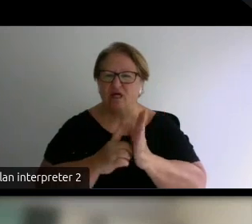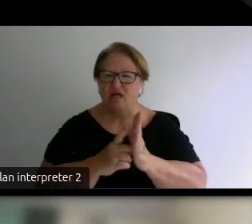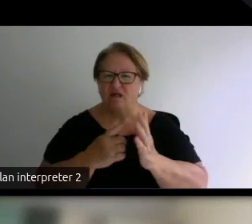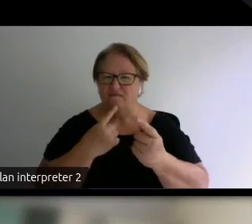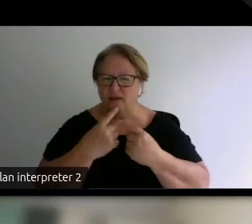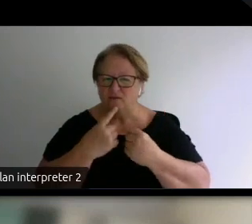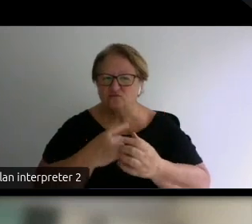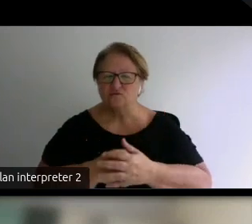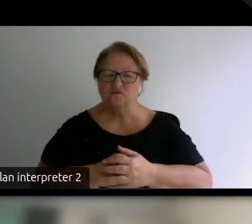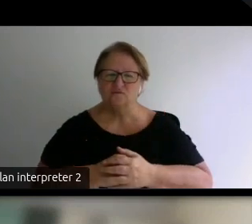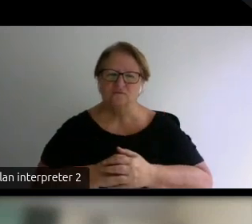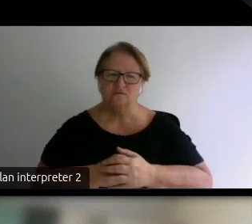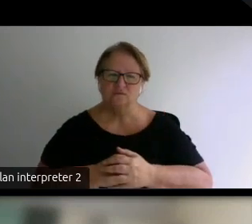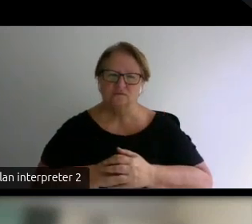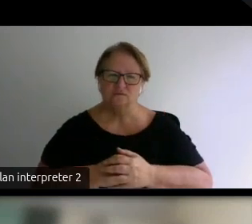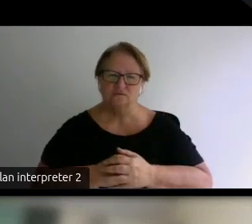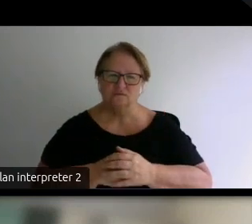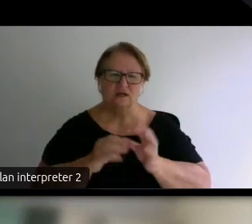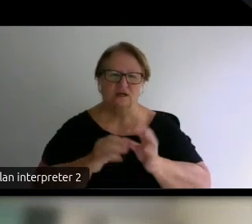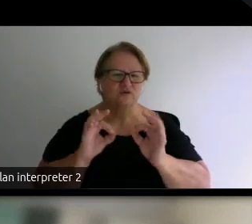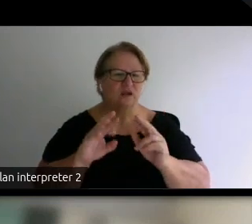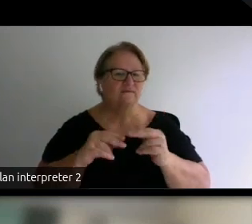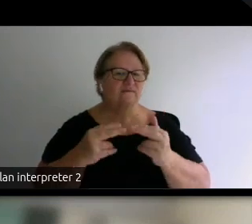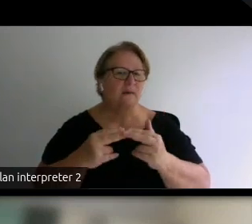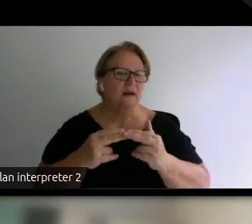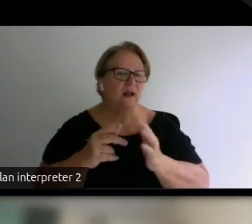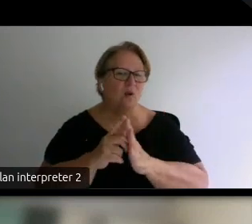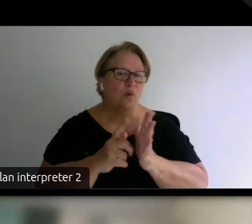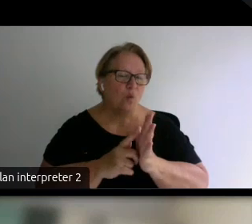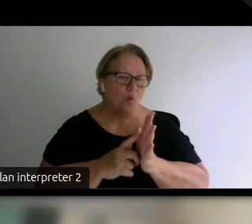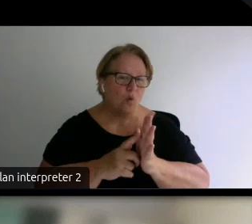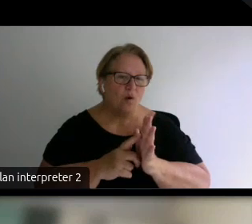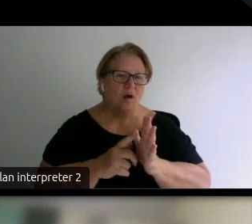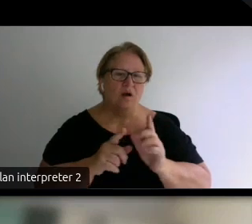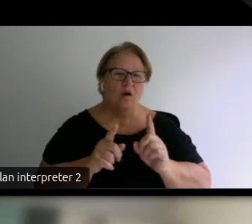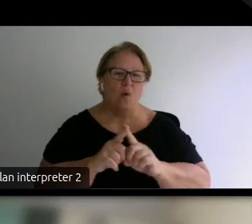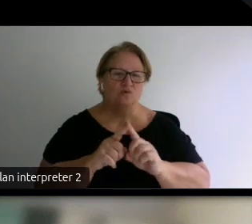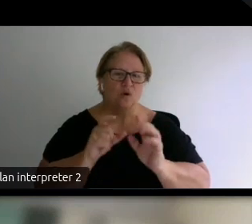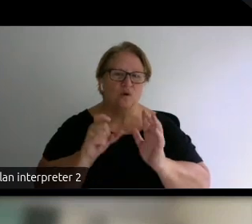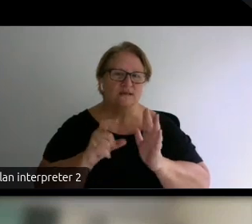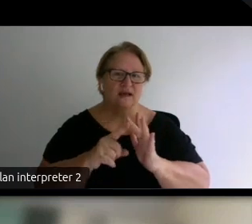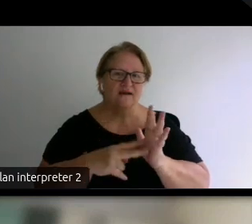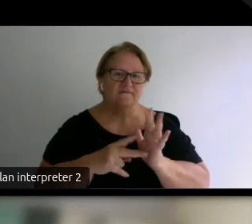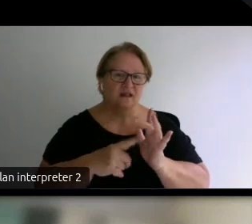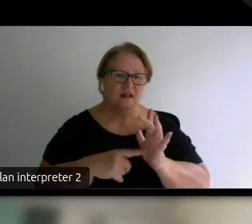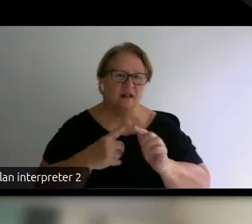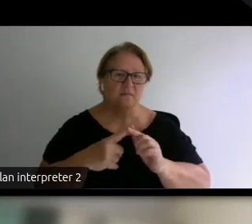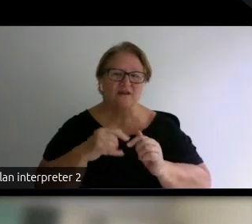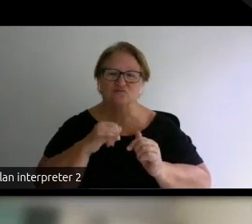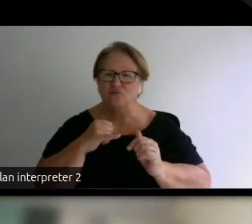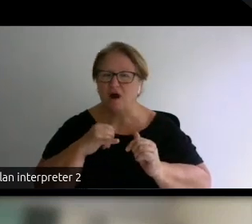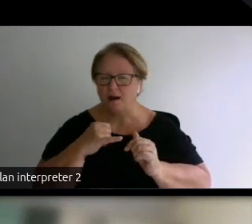particularly in family law, but also across our civil and our crime practices at Legal Aid. And